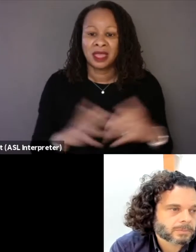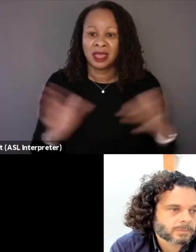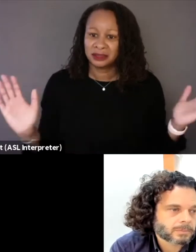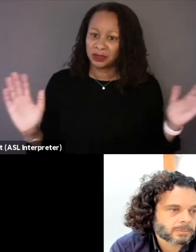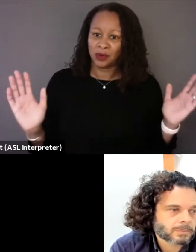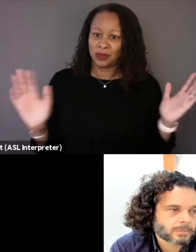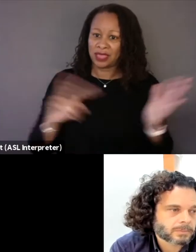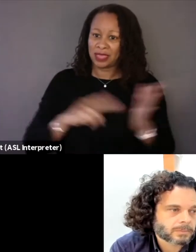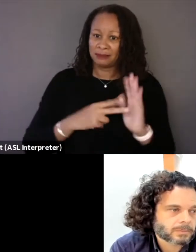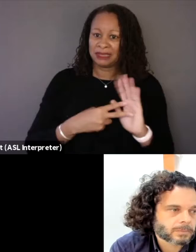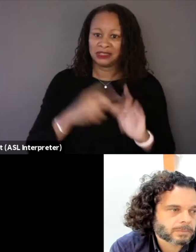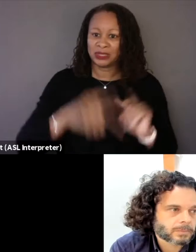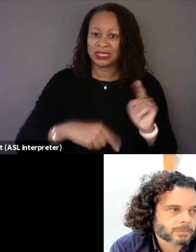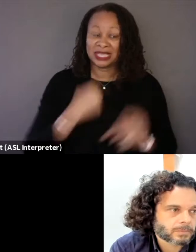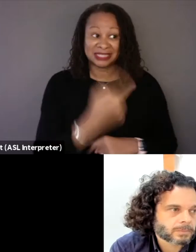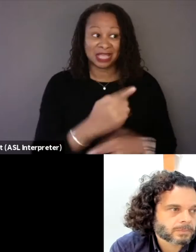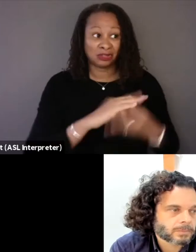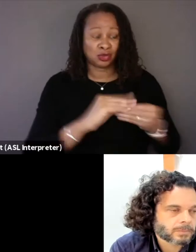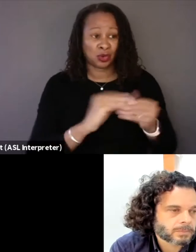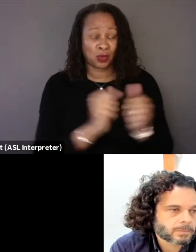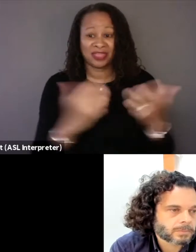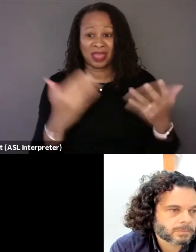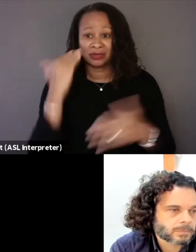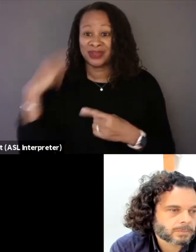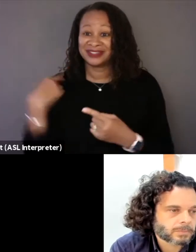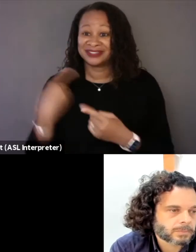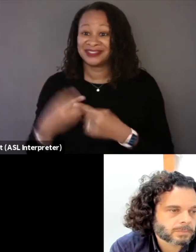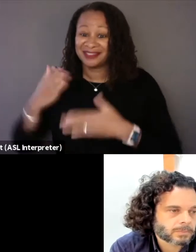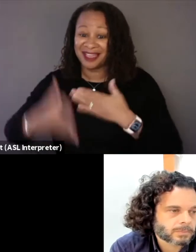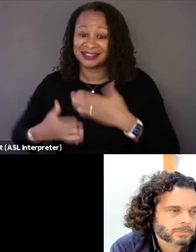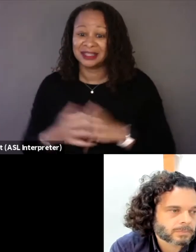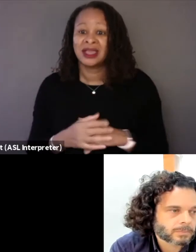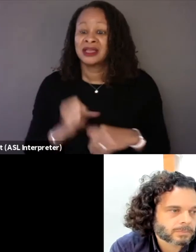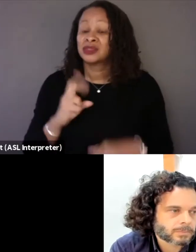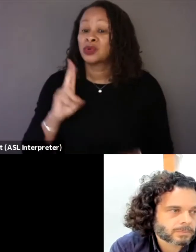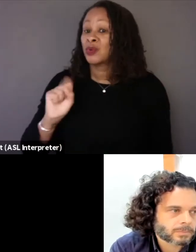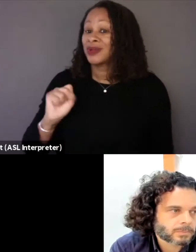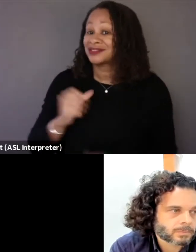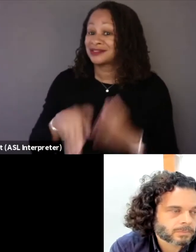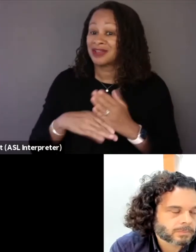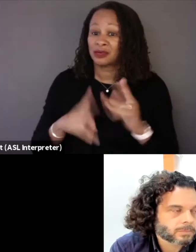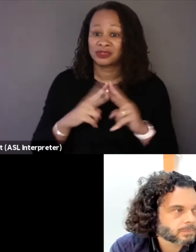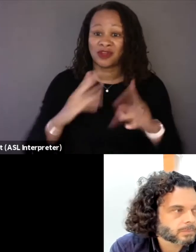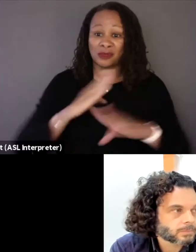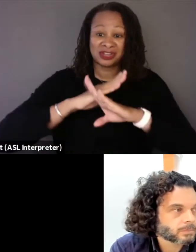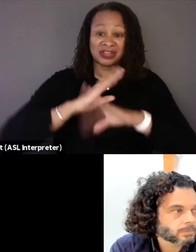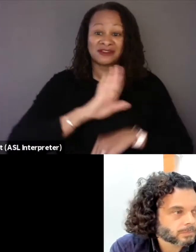We can't tell the story without knowing to the very end. And we also meant that we couldn't film them easily in their